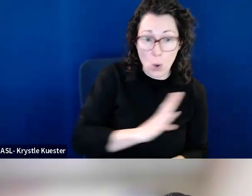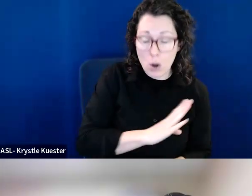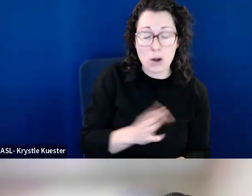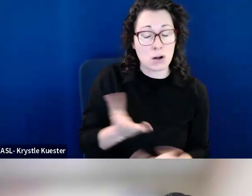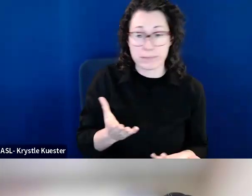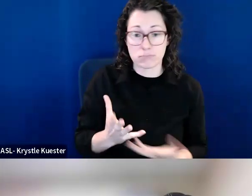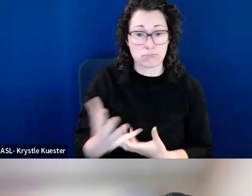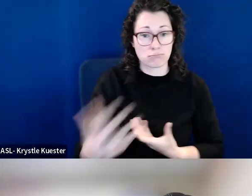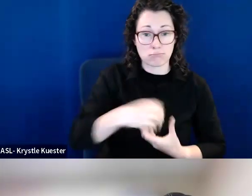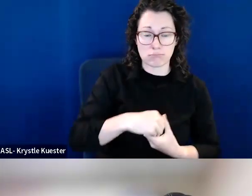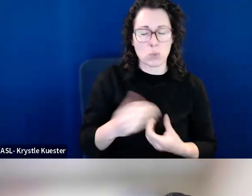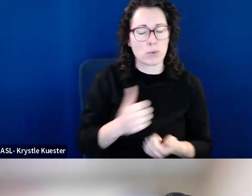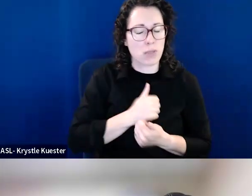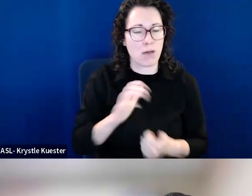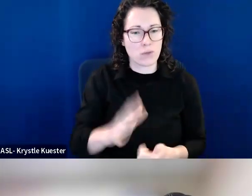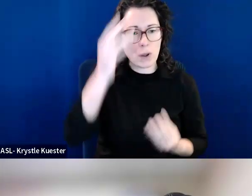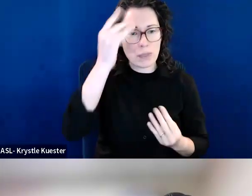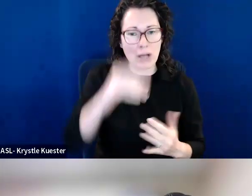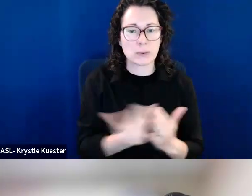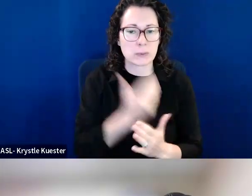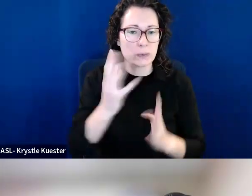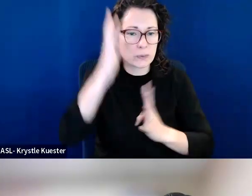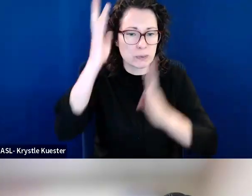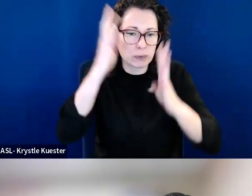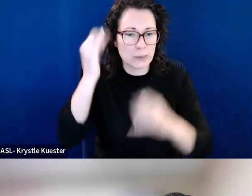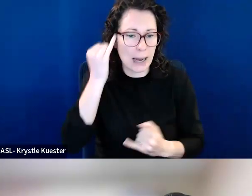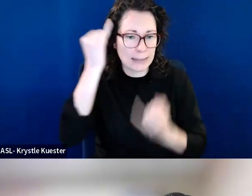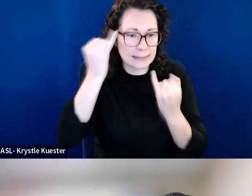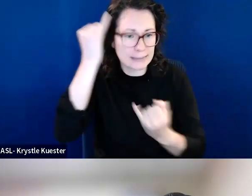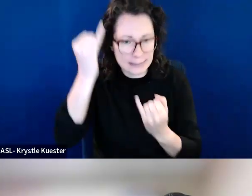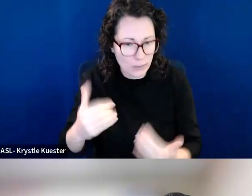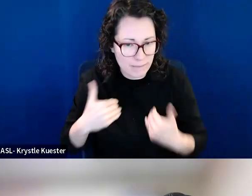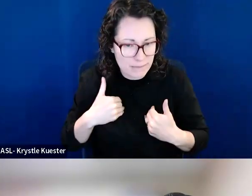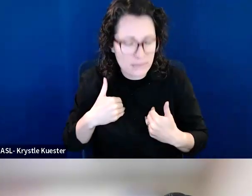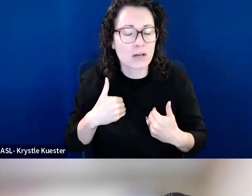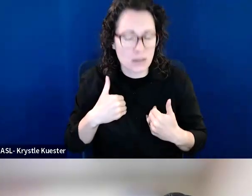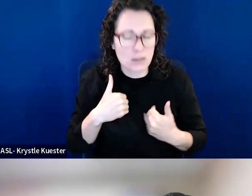uh to hear your thoughts and and new innovative ideas um uh so that they can be a part of this